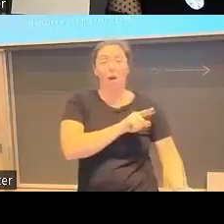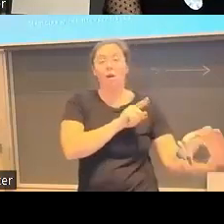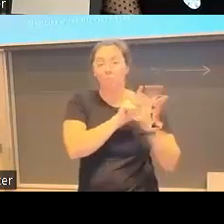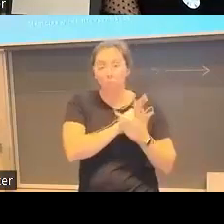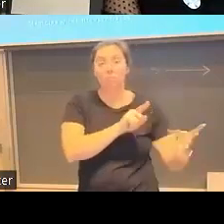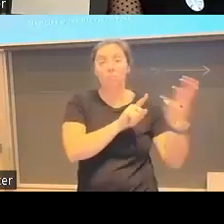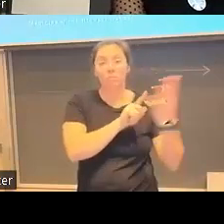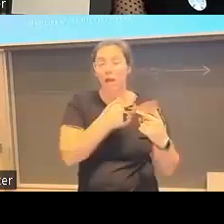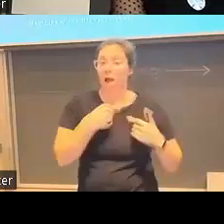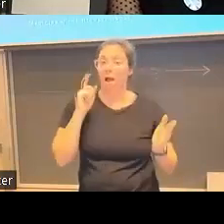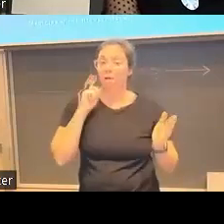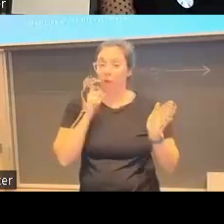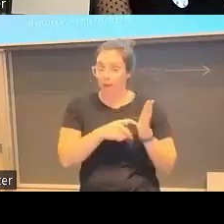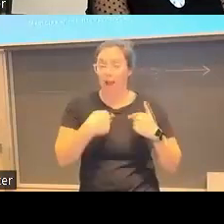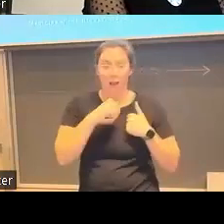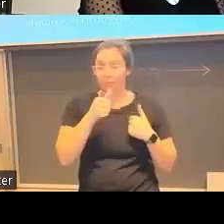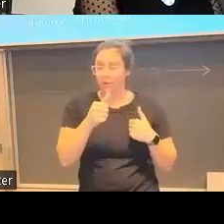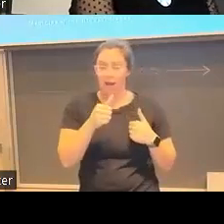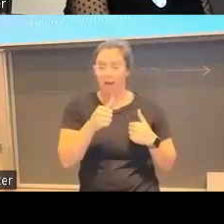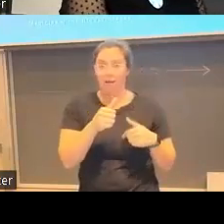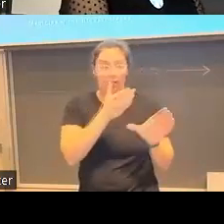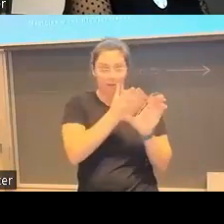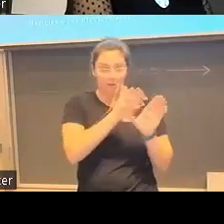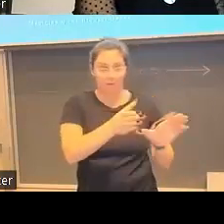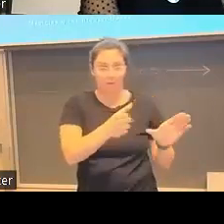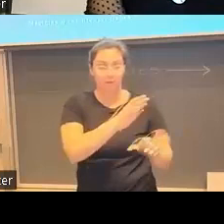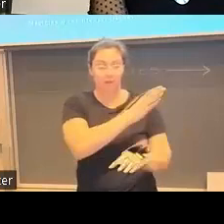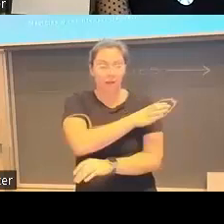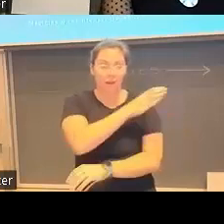I am not the clinical psychologist I'm the coach um but that we want to connect them to resources